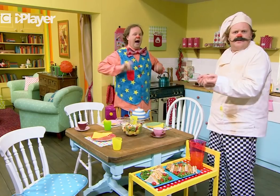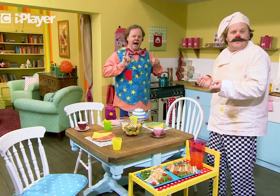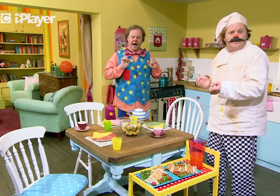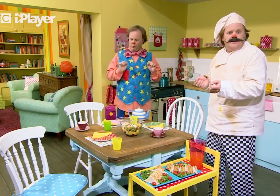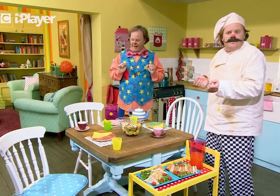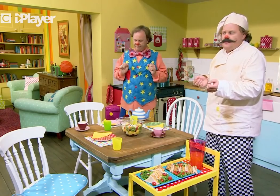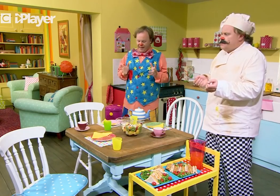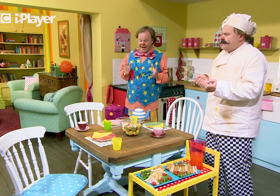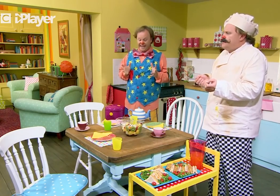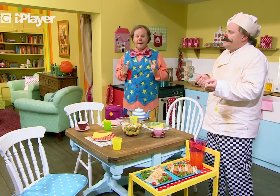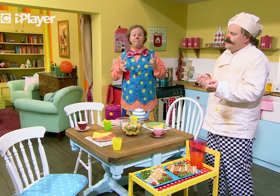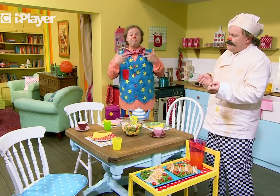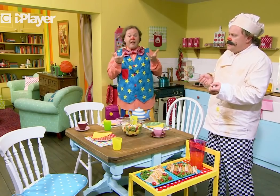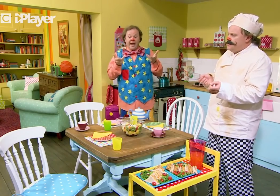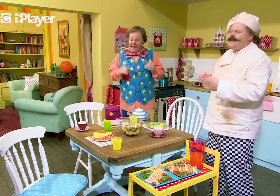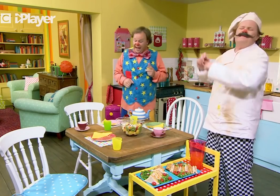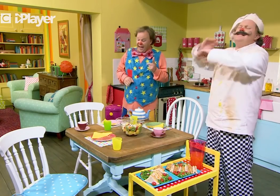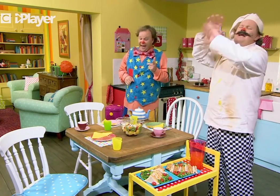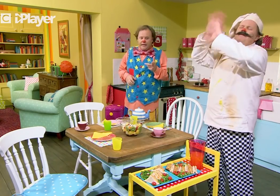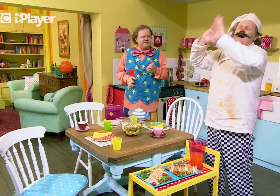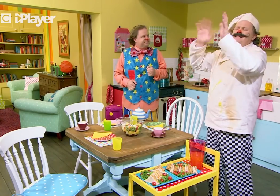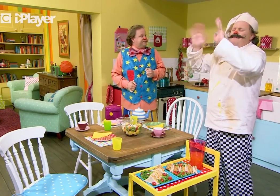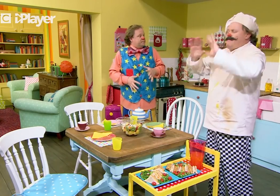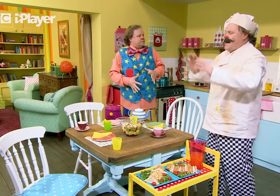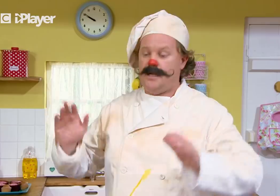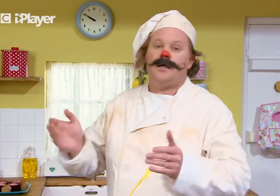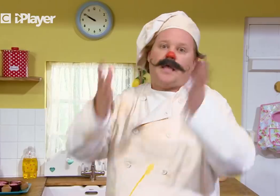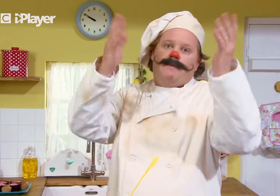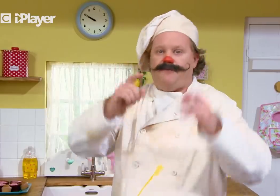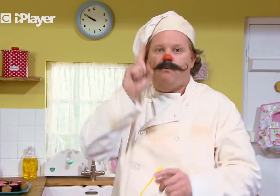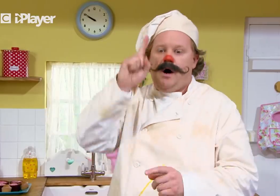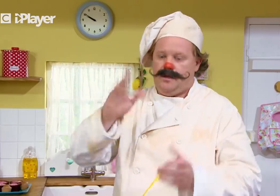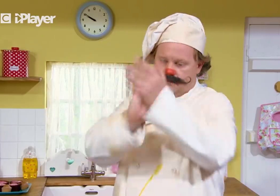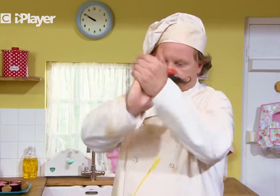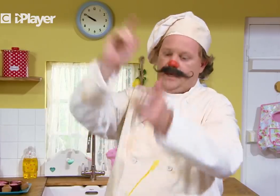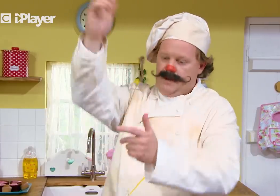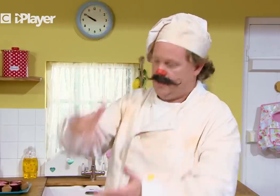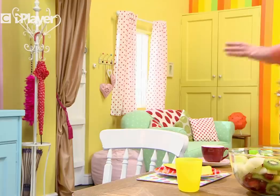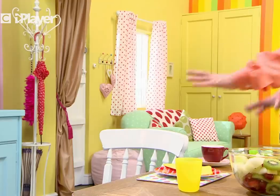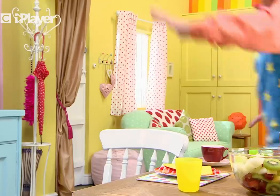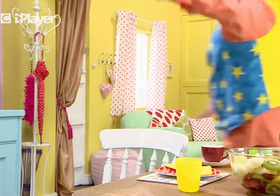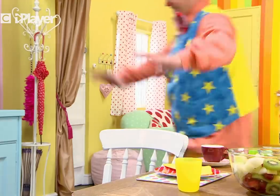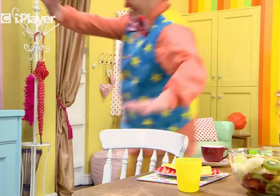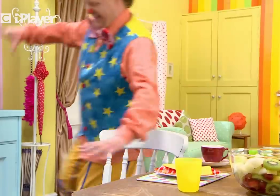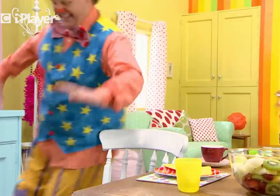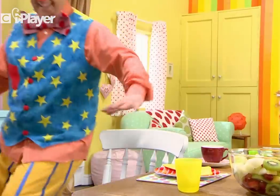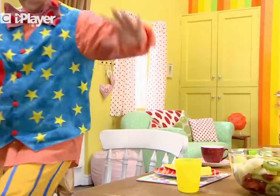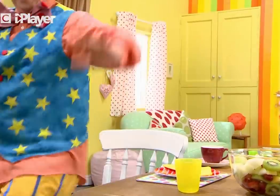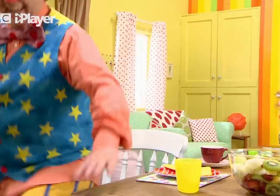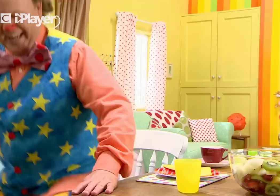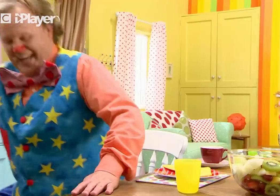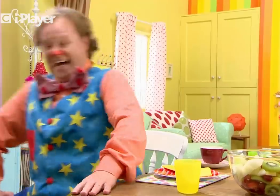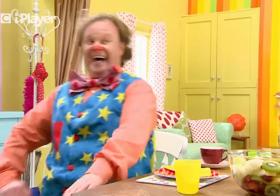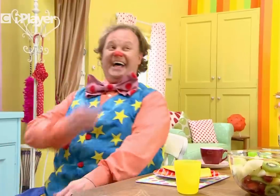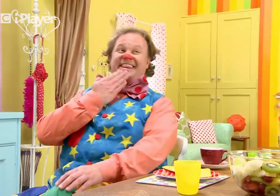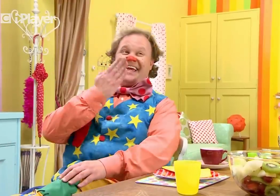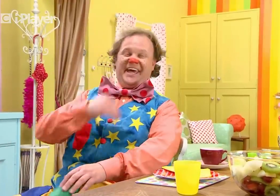ah well i um never mind never mind a table for one come on sit down thank you